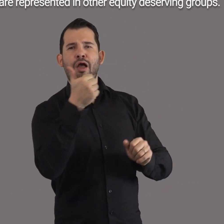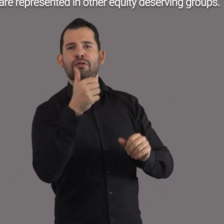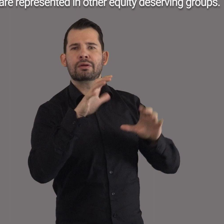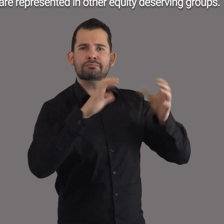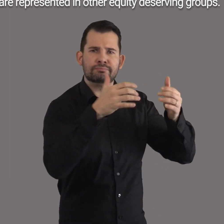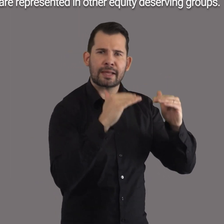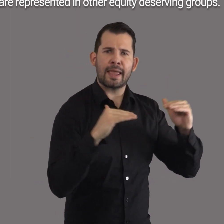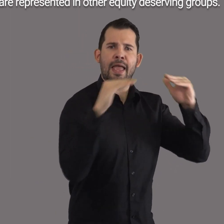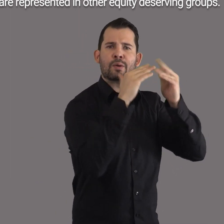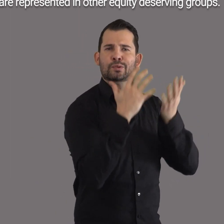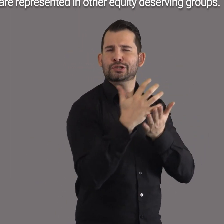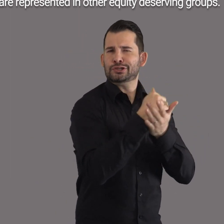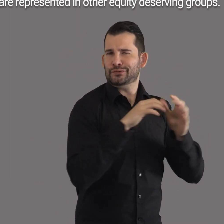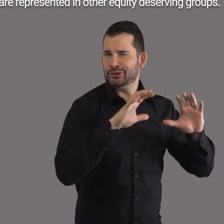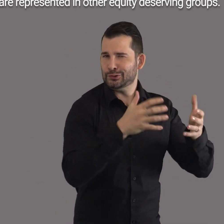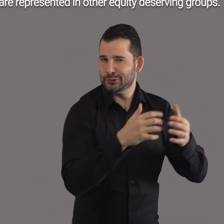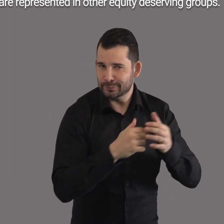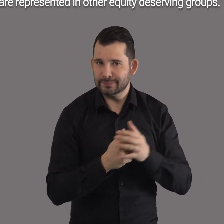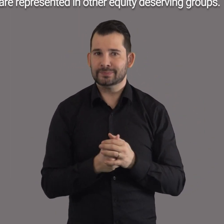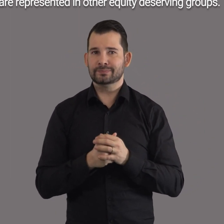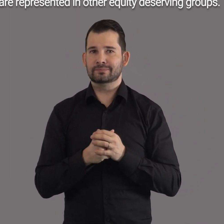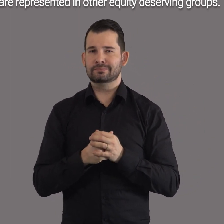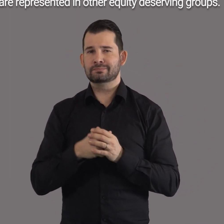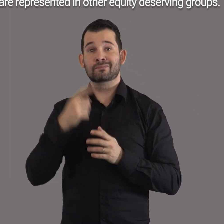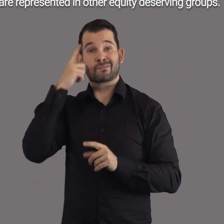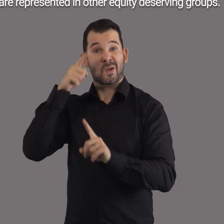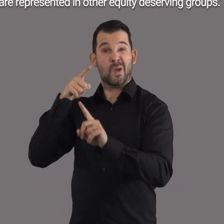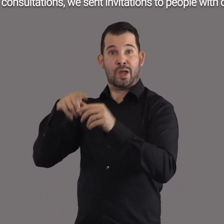are represented in other equity deserving groups.